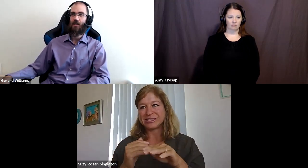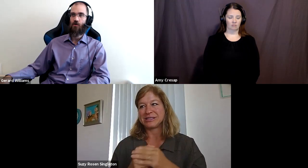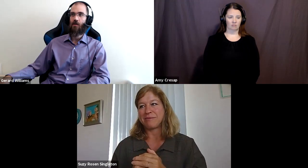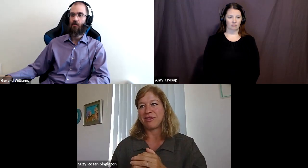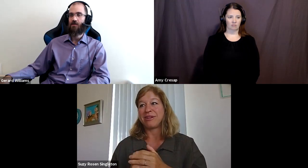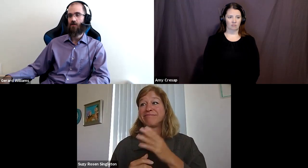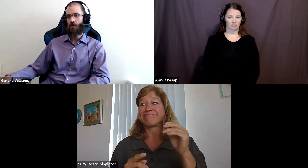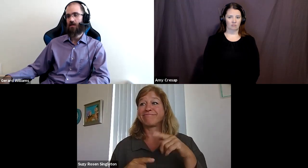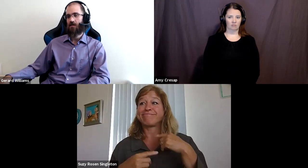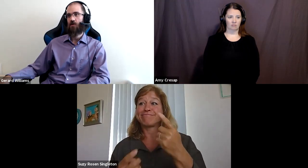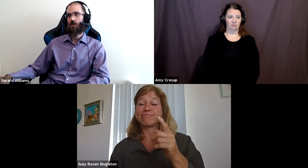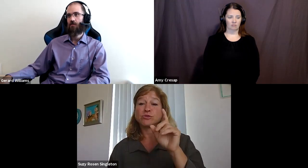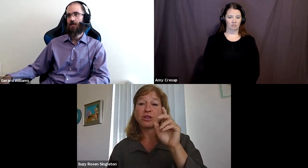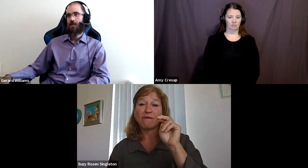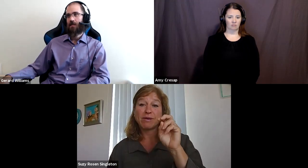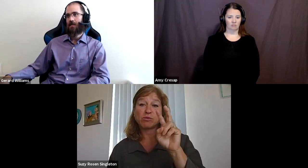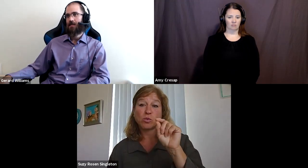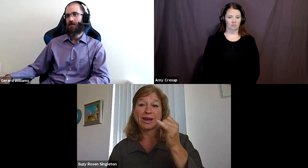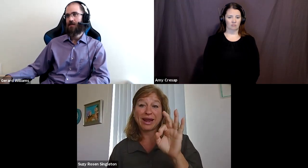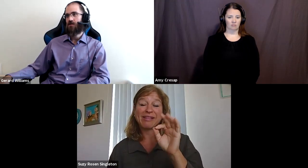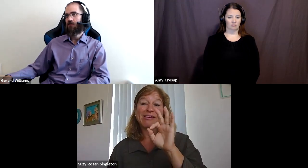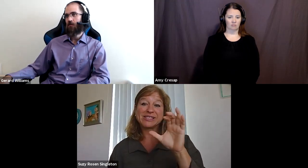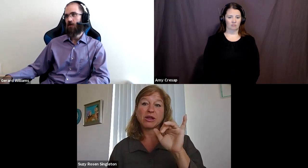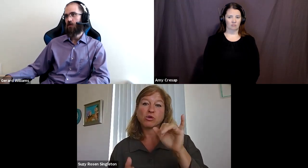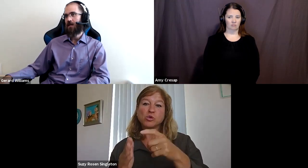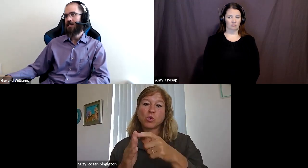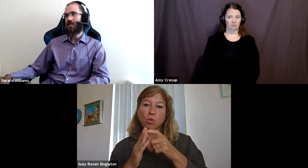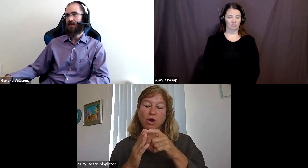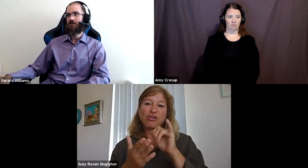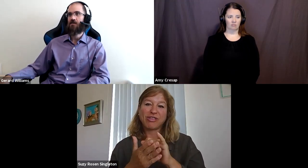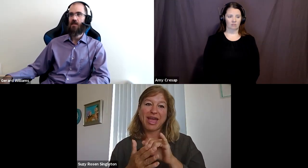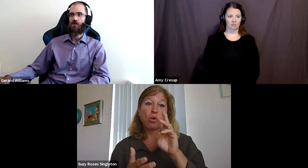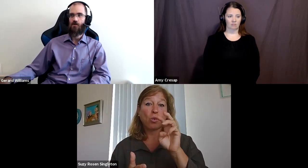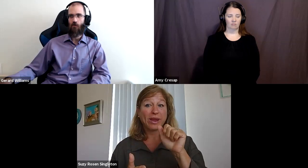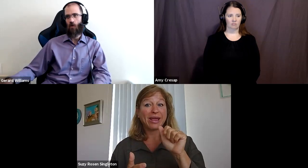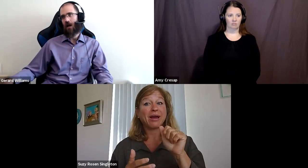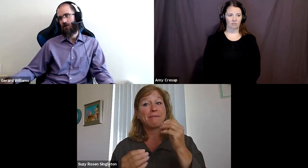make sure that the messages are accessible. Since November of 2019 the FCC has also required